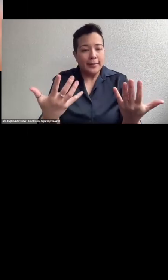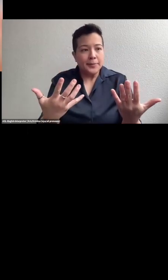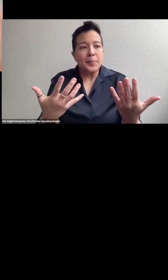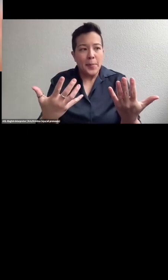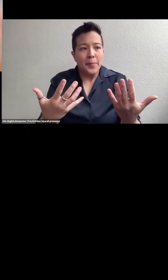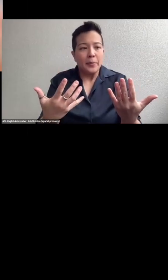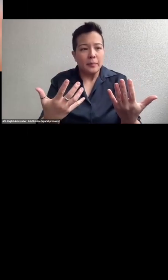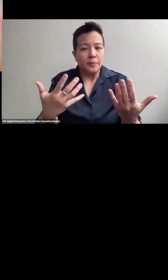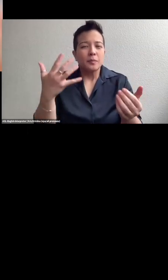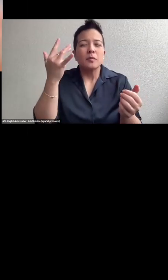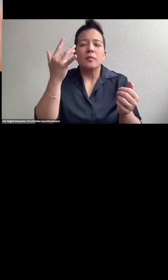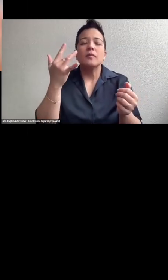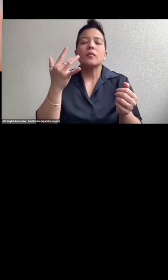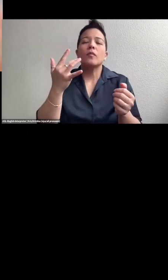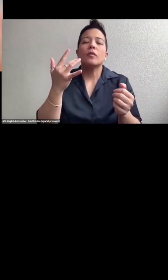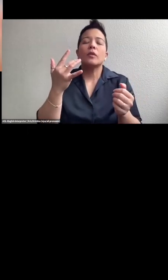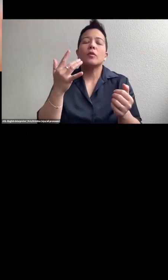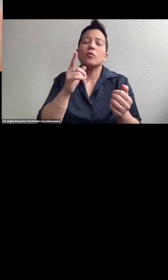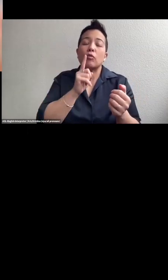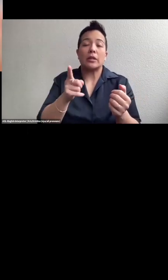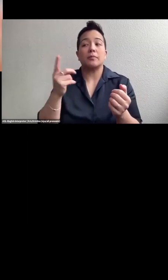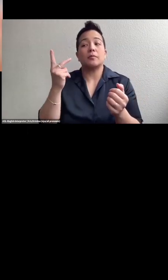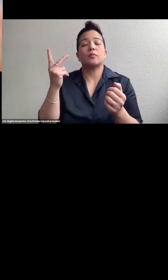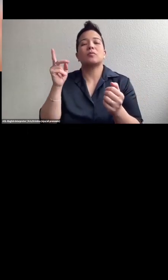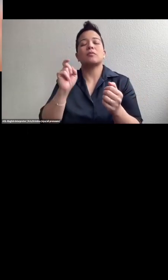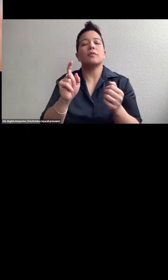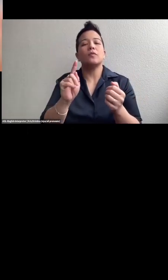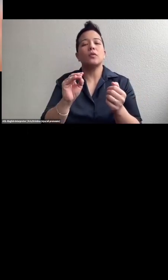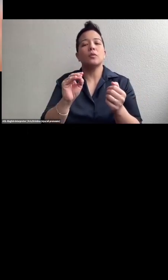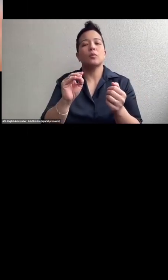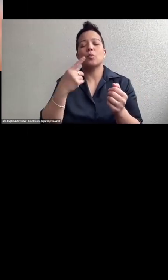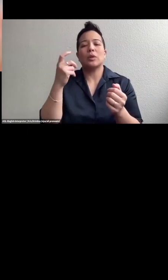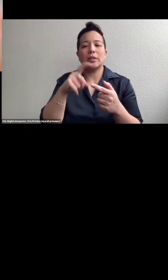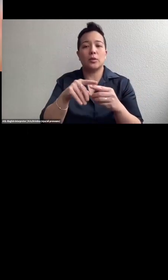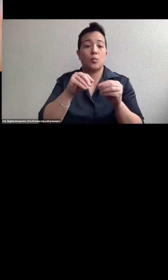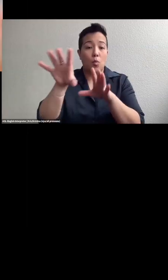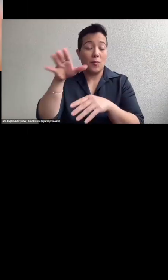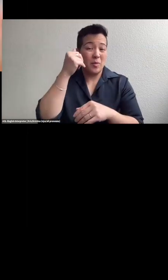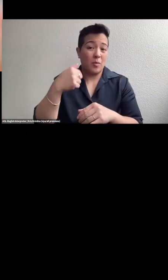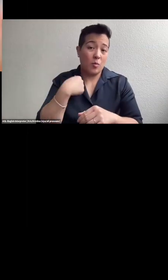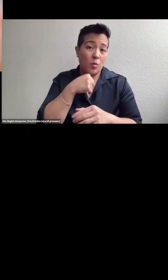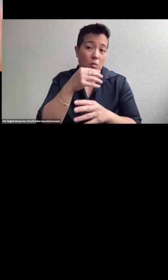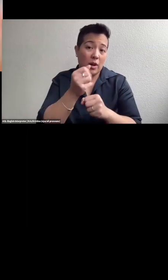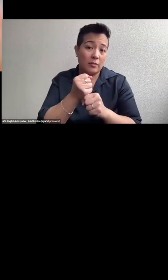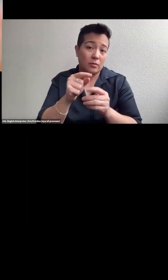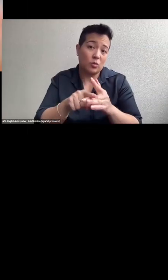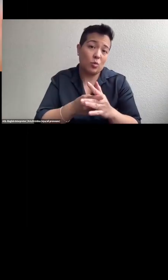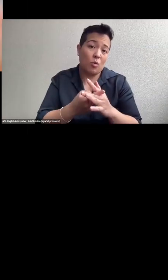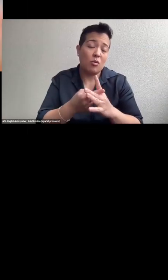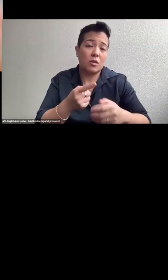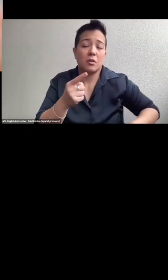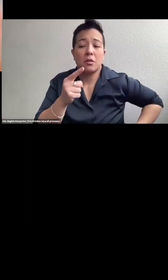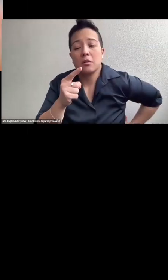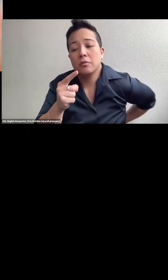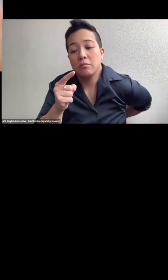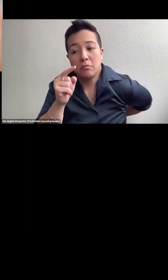because we were looking, I was like, okay, we have to, we need to move because we're going to get started on this adoption. We have to move